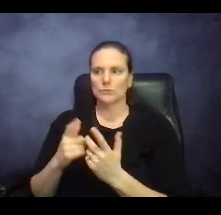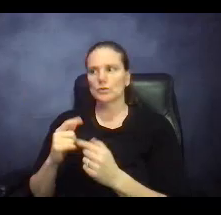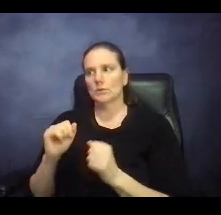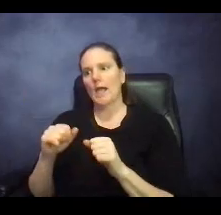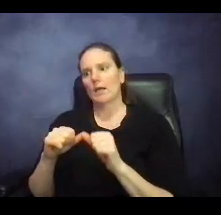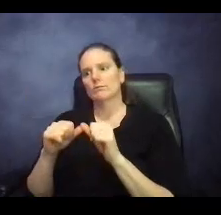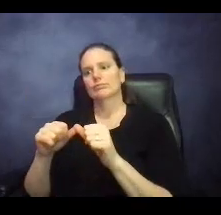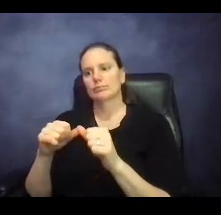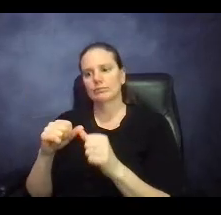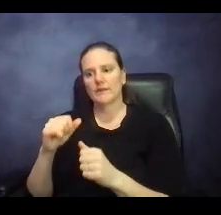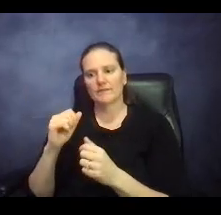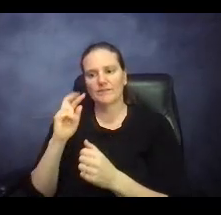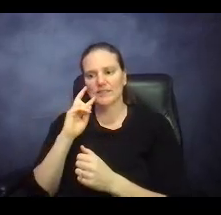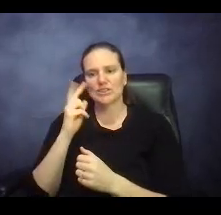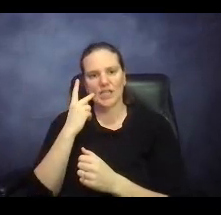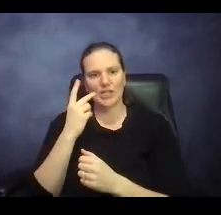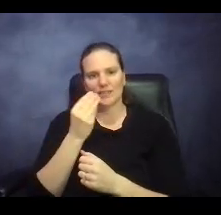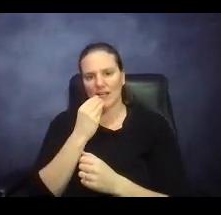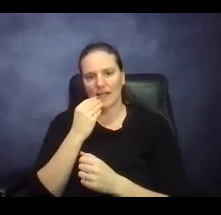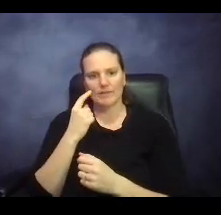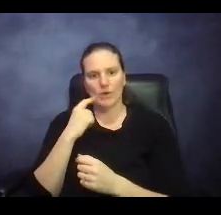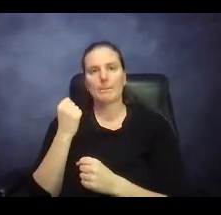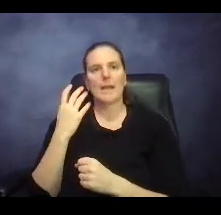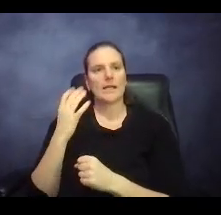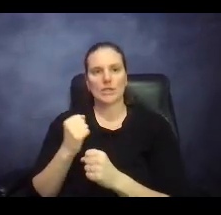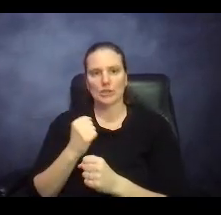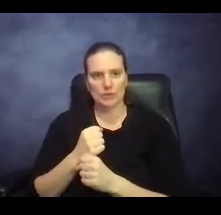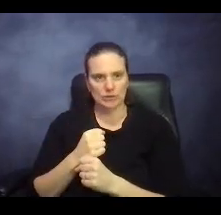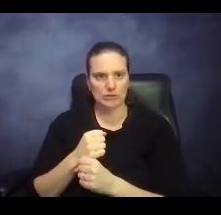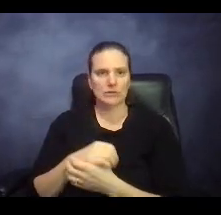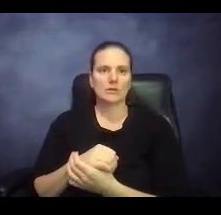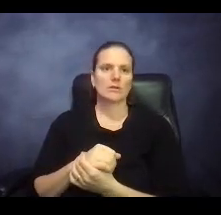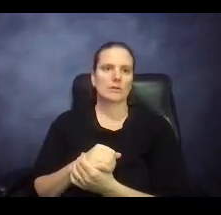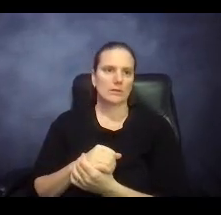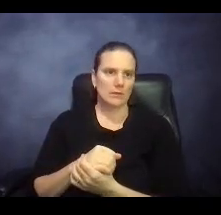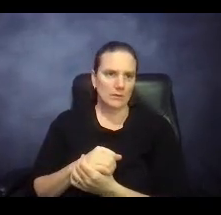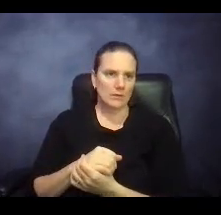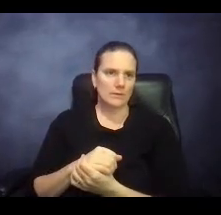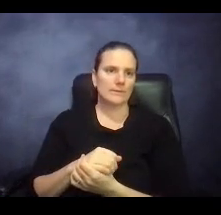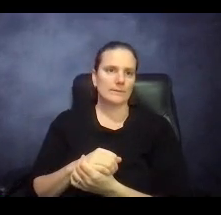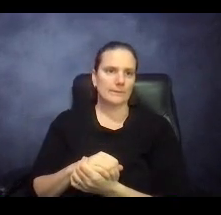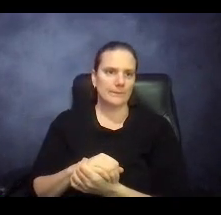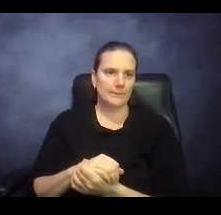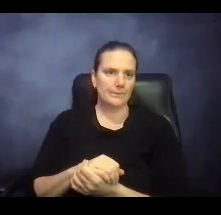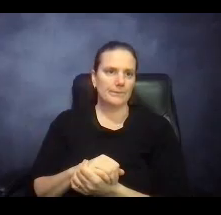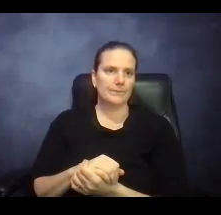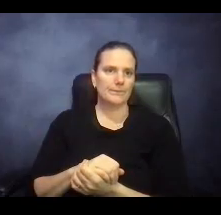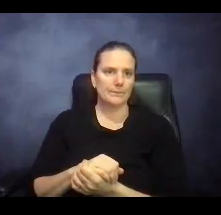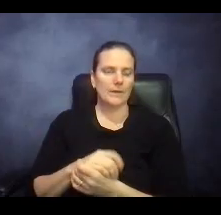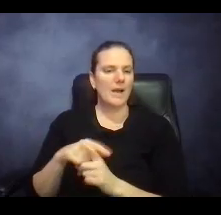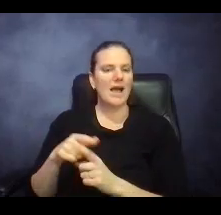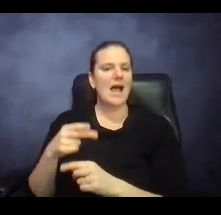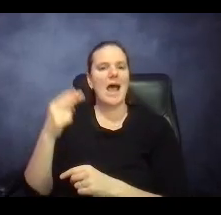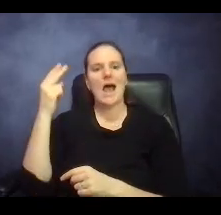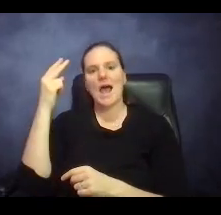People have been sustaining on vegetarian diets for millennia. You just, if you have high chronic stress, you've gotta pay attention to that too so